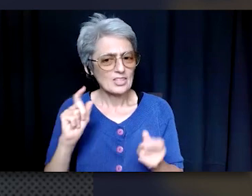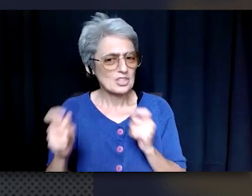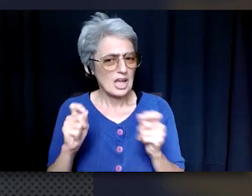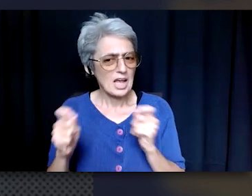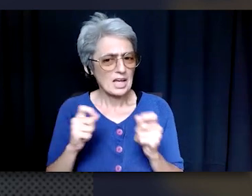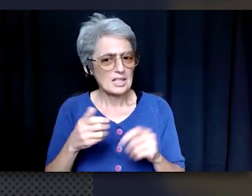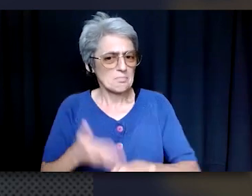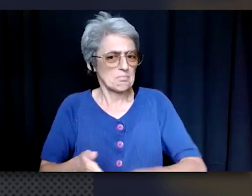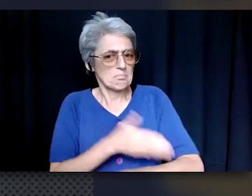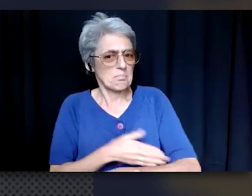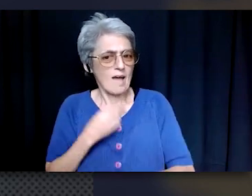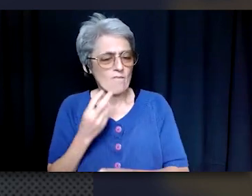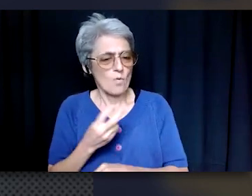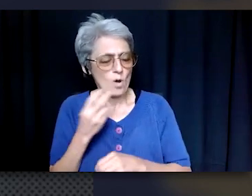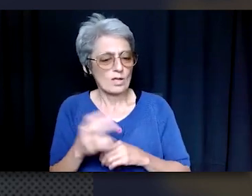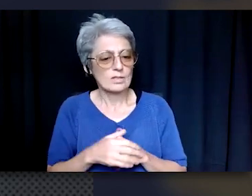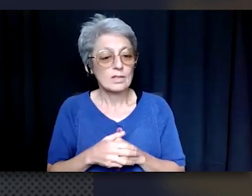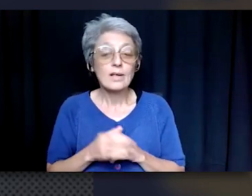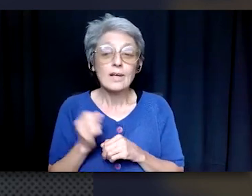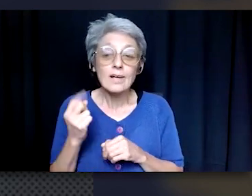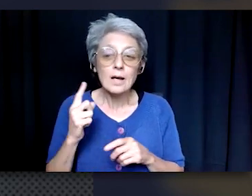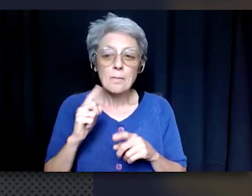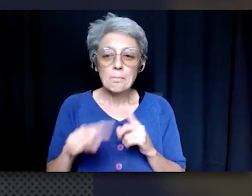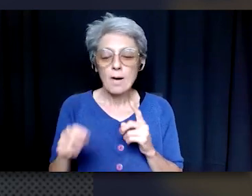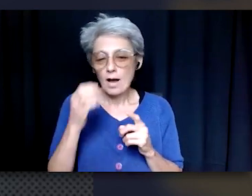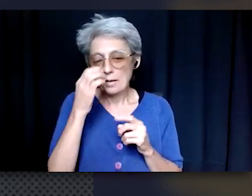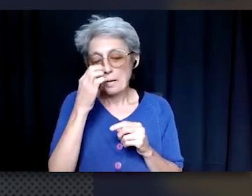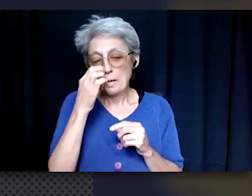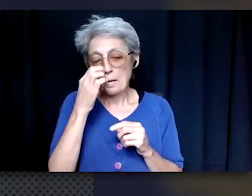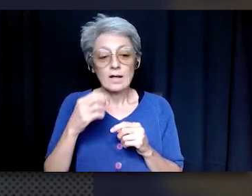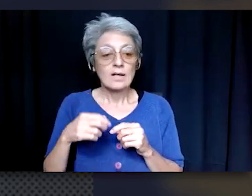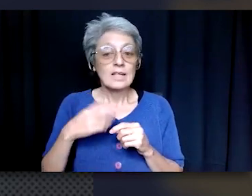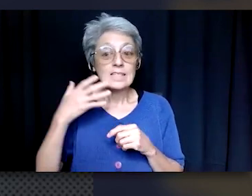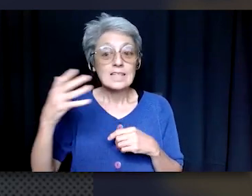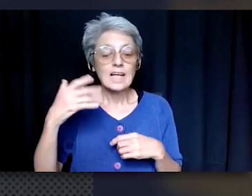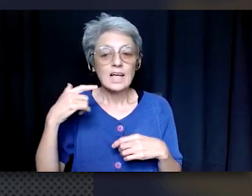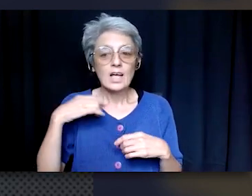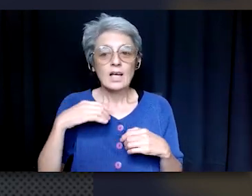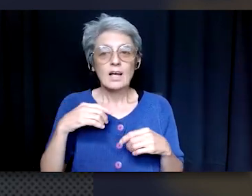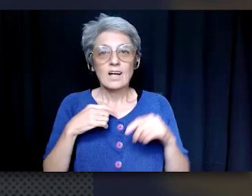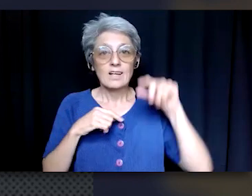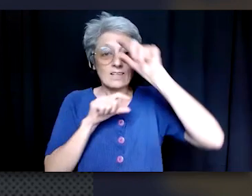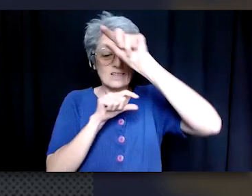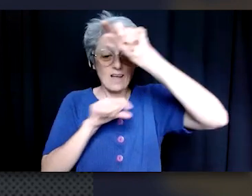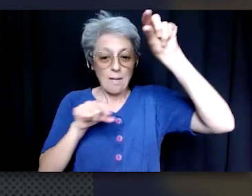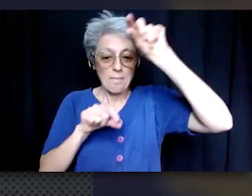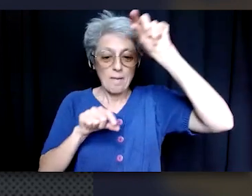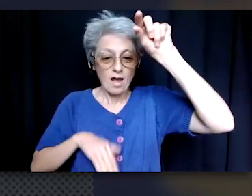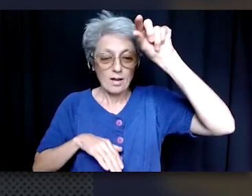out the high ends, the sharp ends, the bottom ends, and creates this kind of pleasant middle,